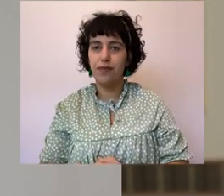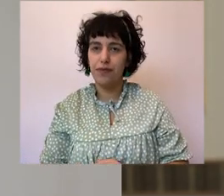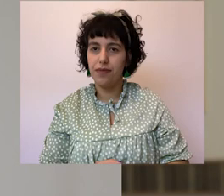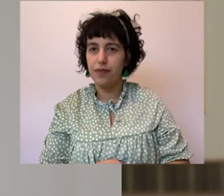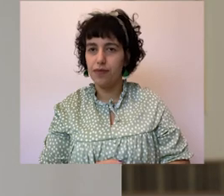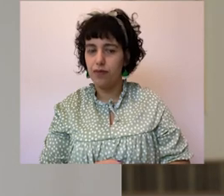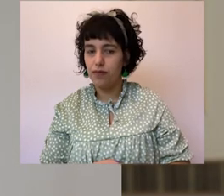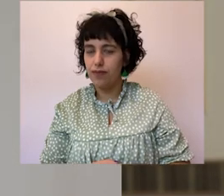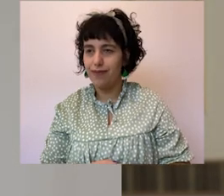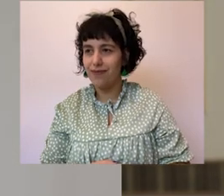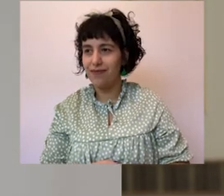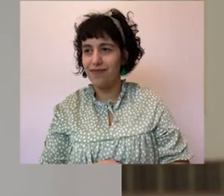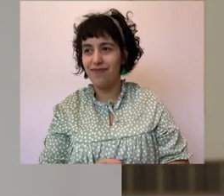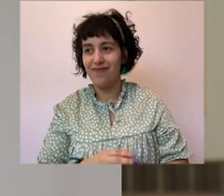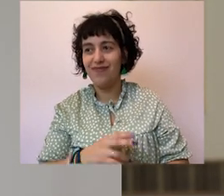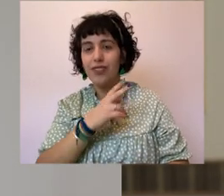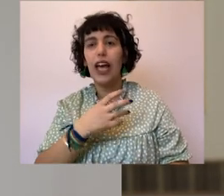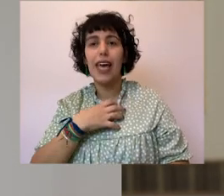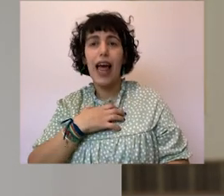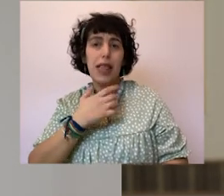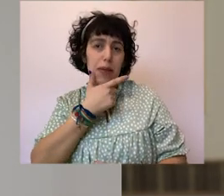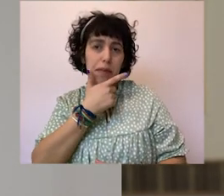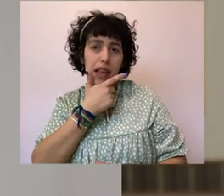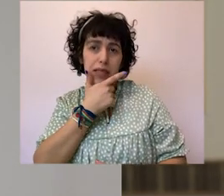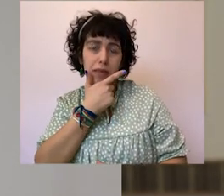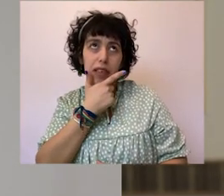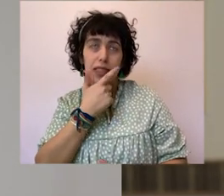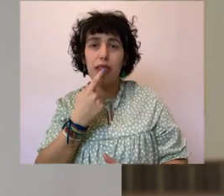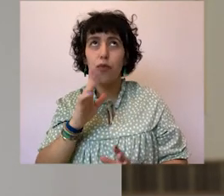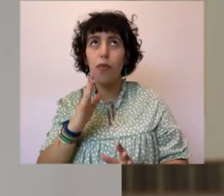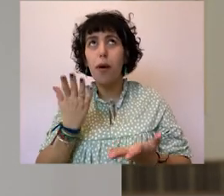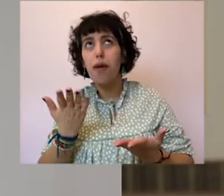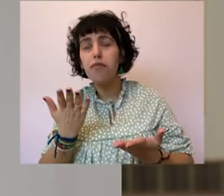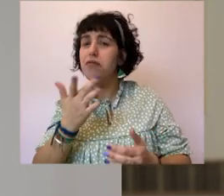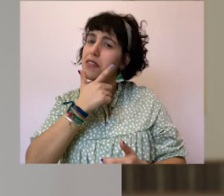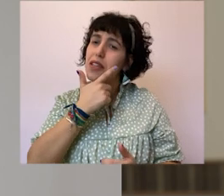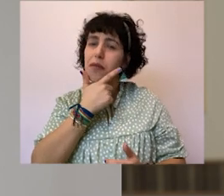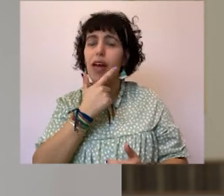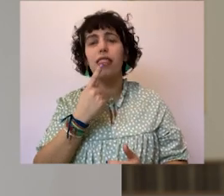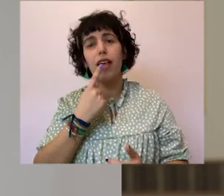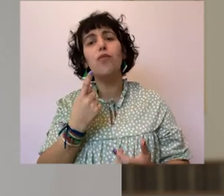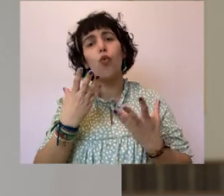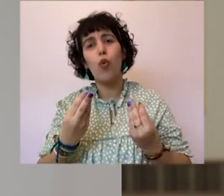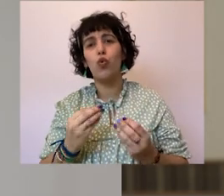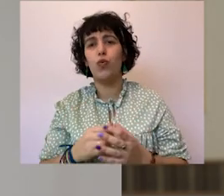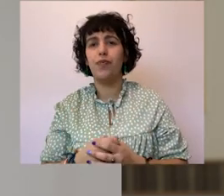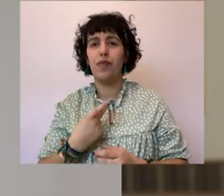I just don't want to get stuck with them. So in that respect. I don't describe myself as a lesbian but